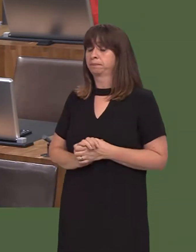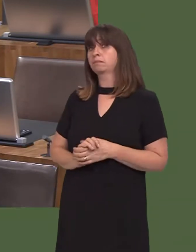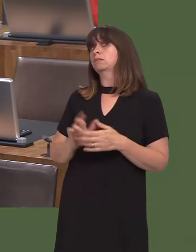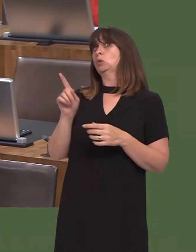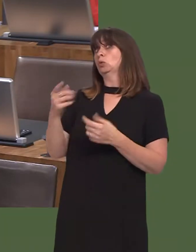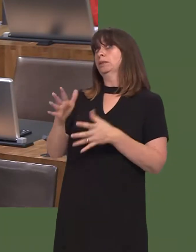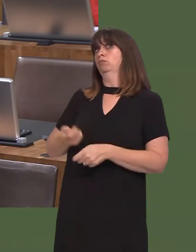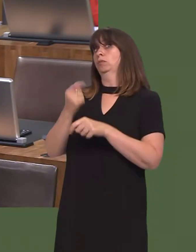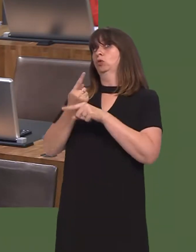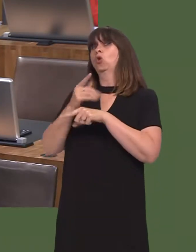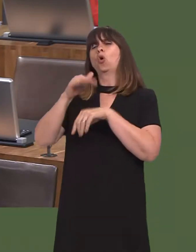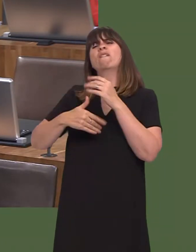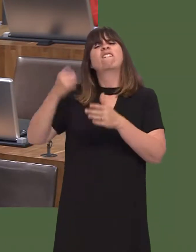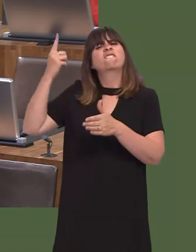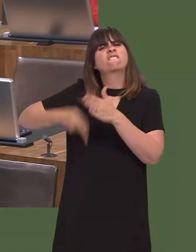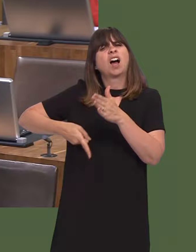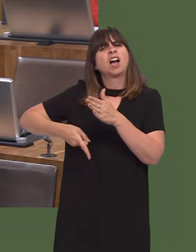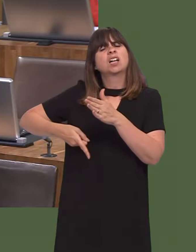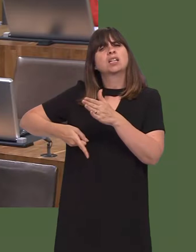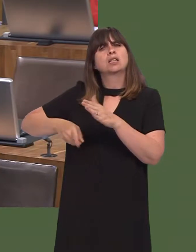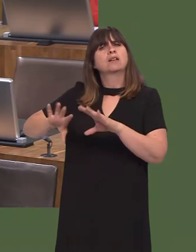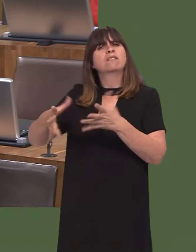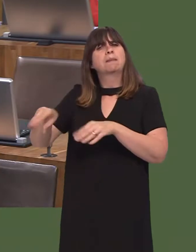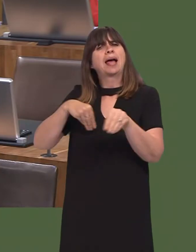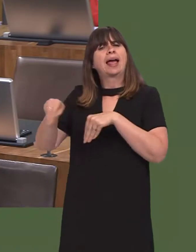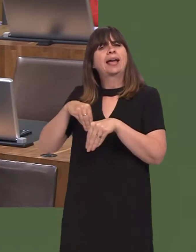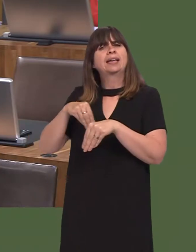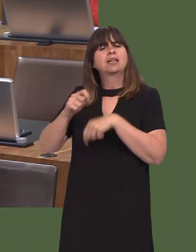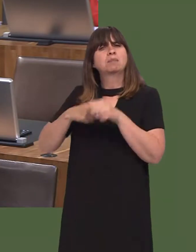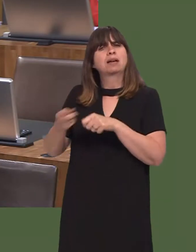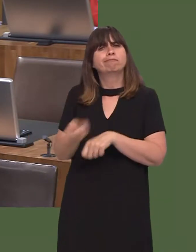Carwyn Jones: He mentioned the issue of staff car parking. This has been something thatís